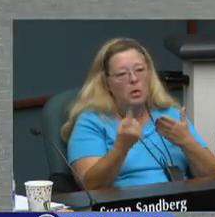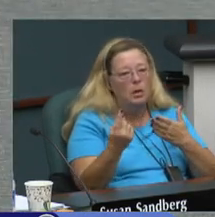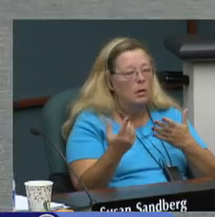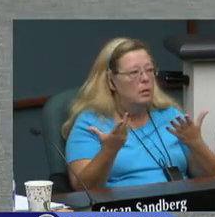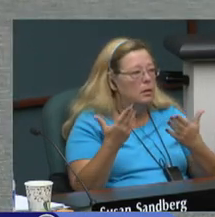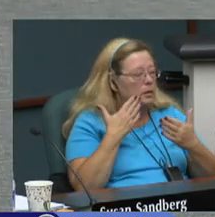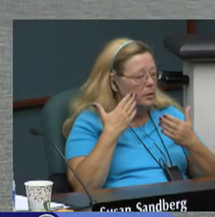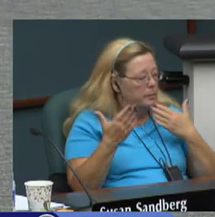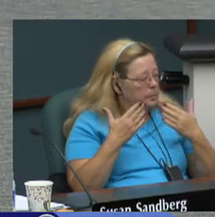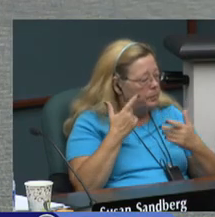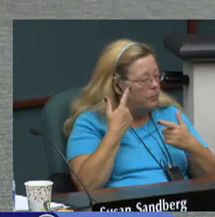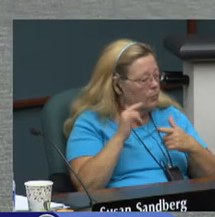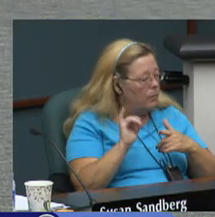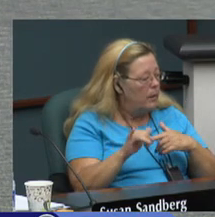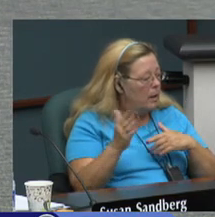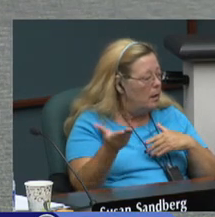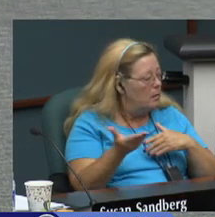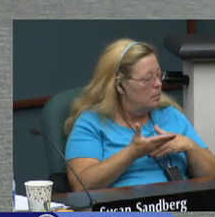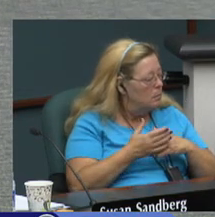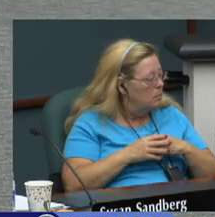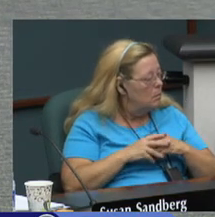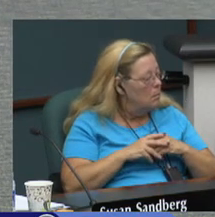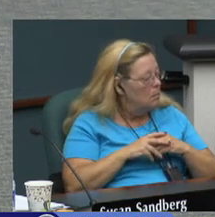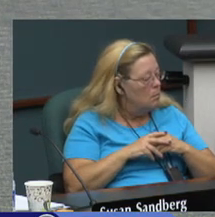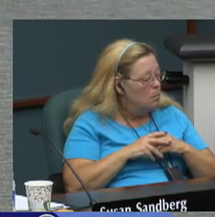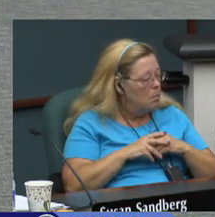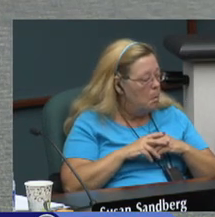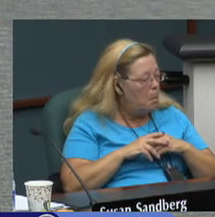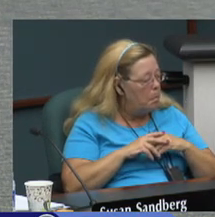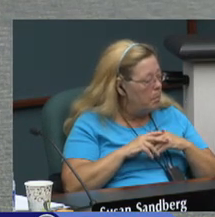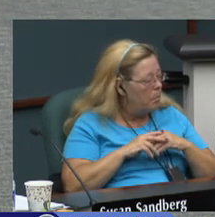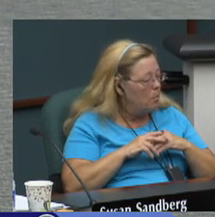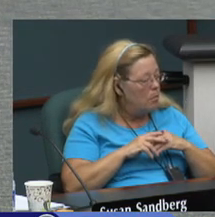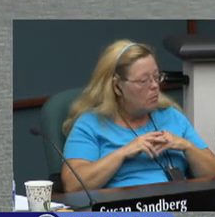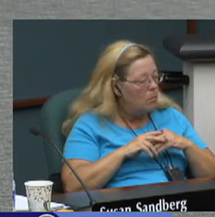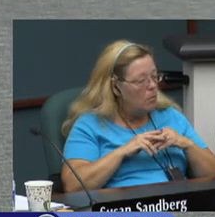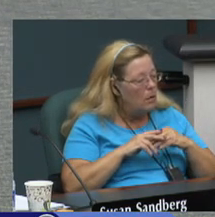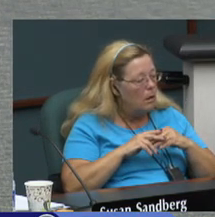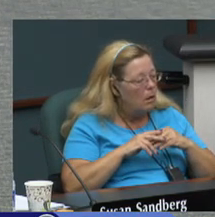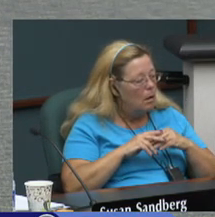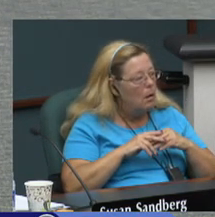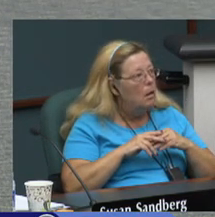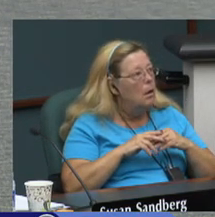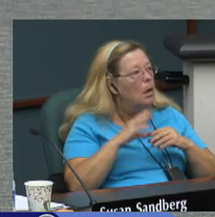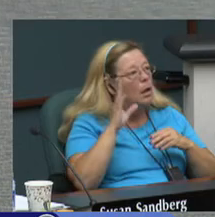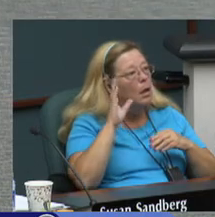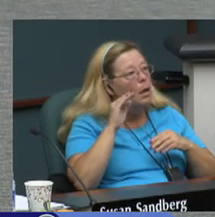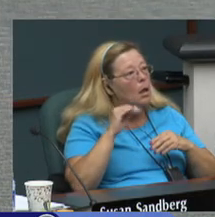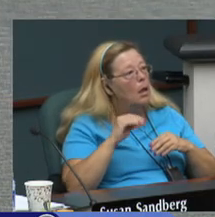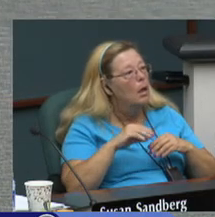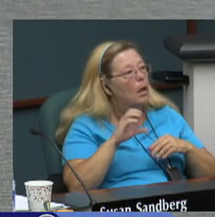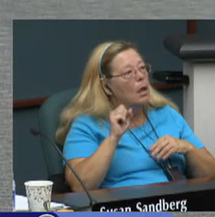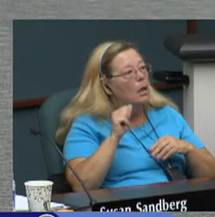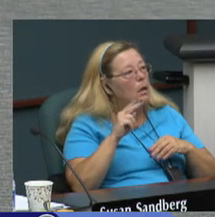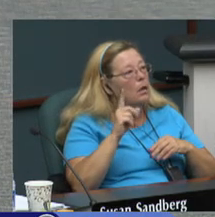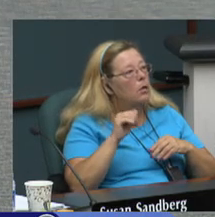you for that invitation hi my name is Sandra clothier I live on the near west